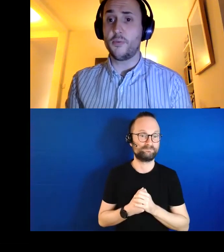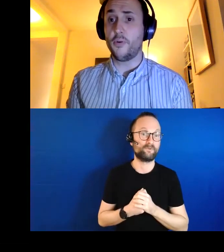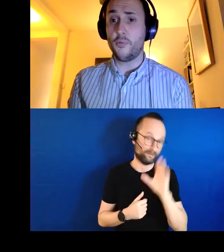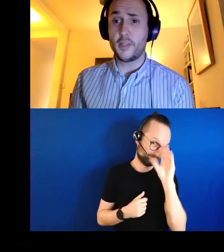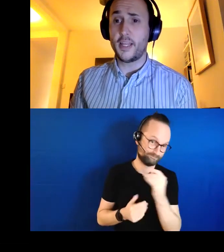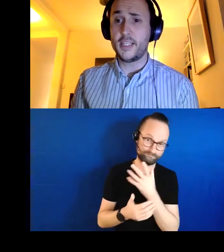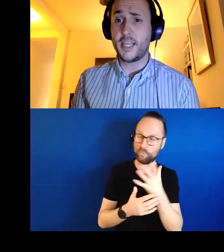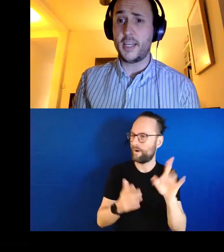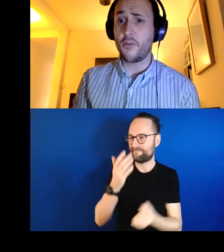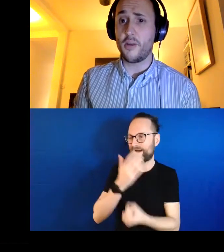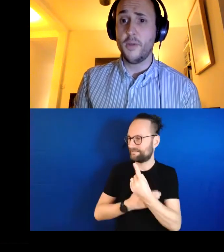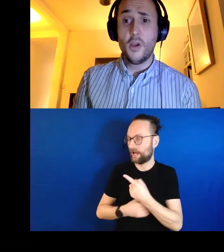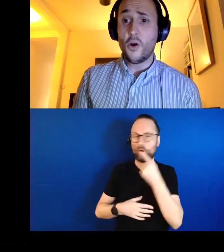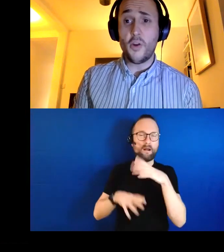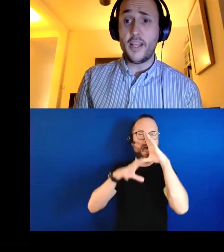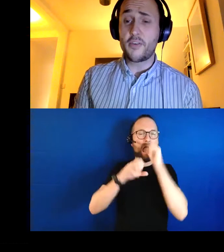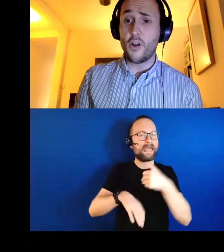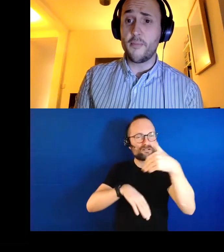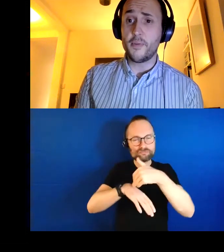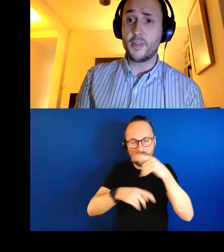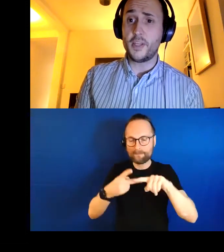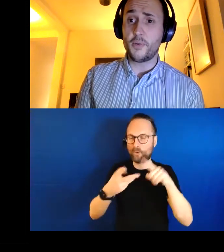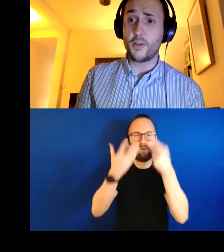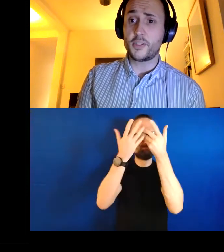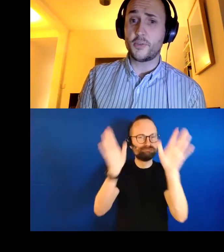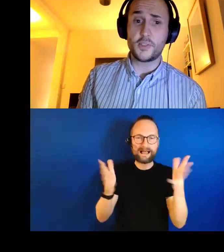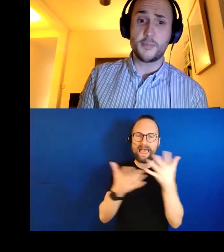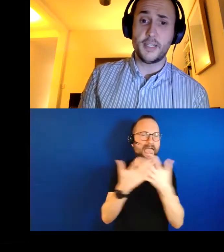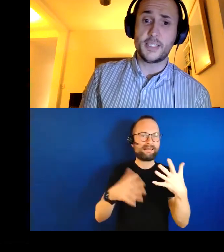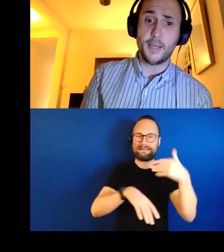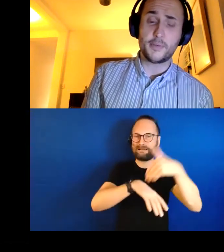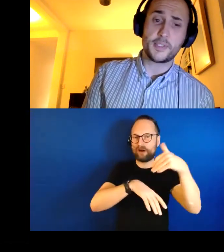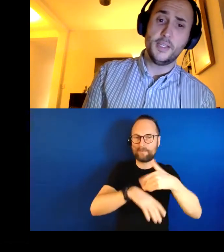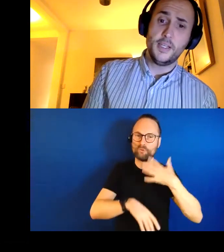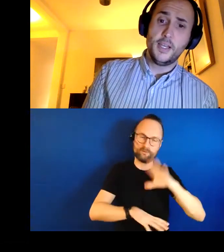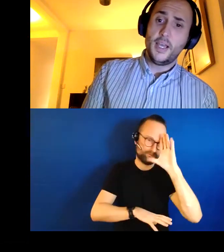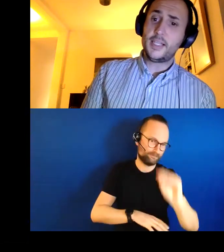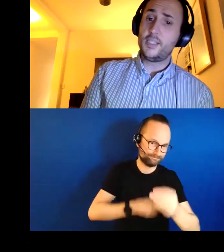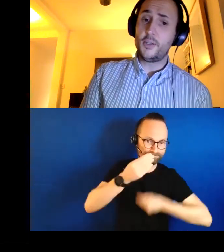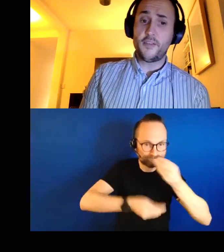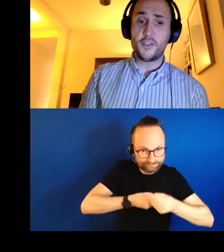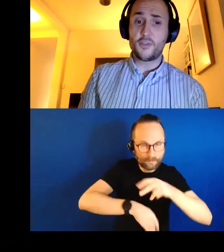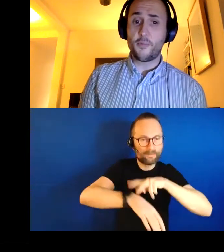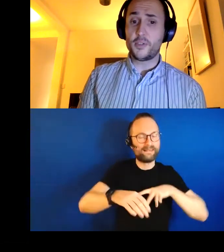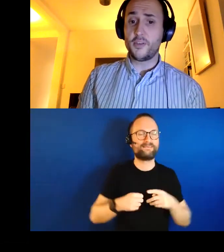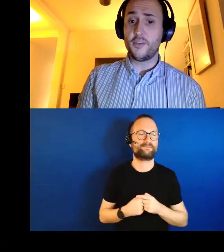If something has happened and it is not an emergency then this is one of the easiest ways to let the police know about whatever incident it is you want to report, whether that's a hate crime or any crime that you would like